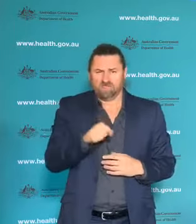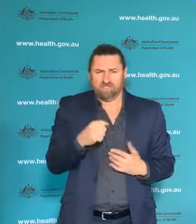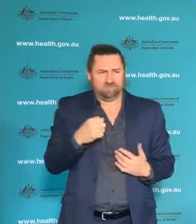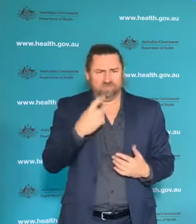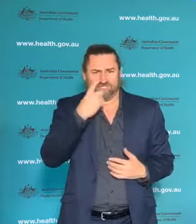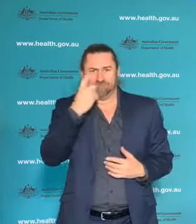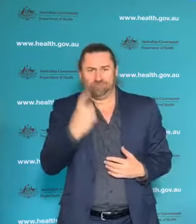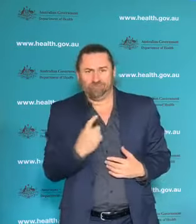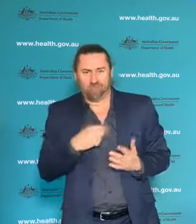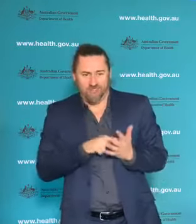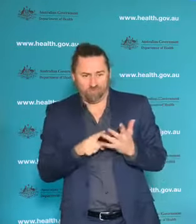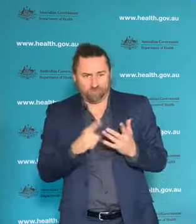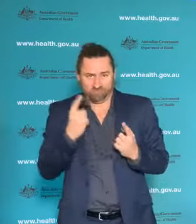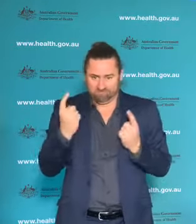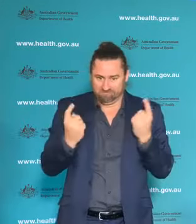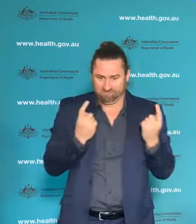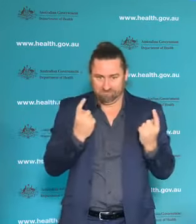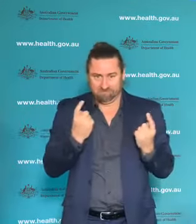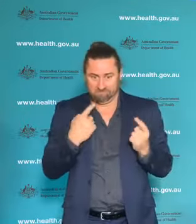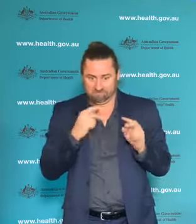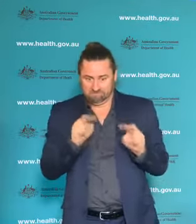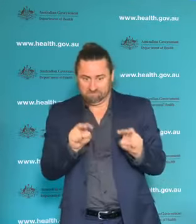time we have a case where we are unable to